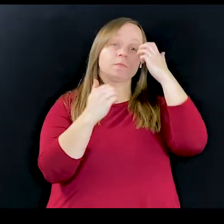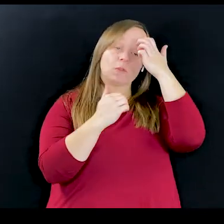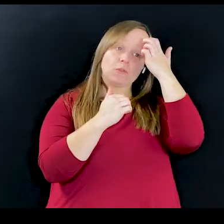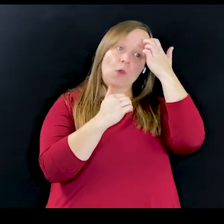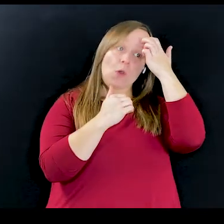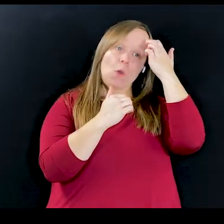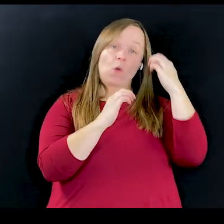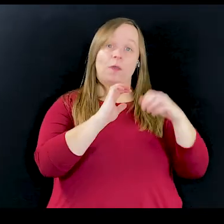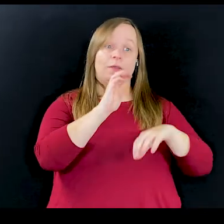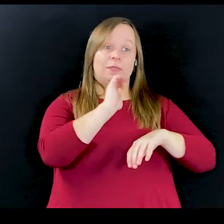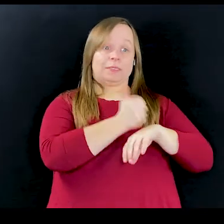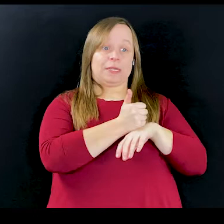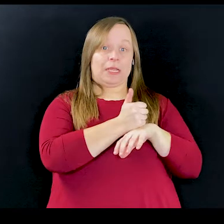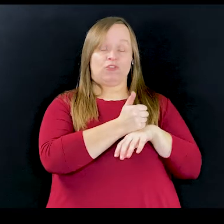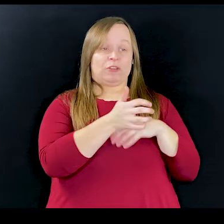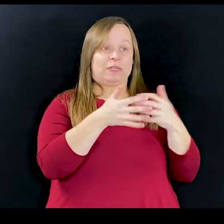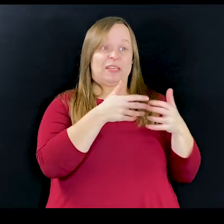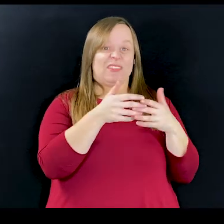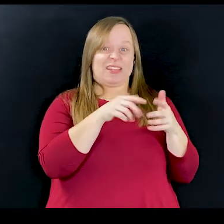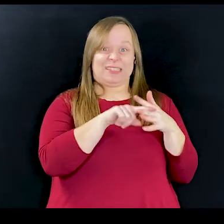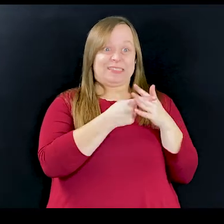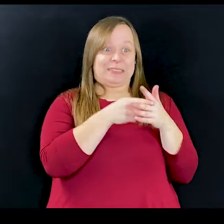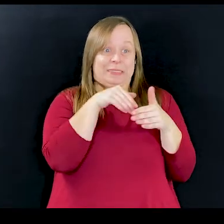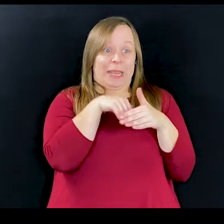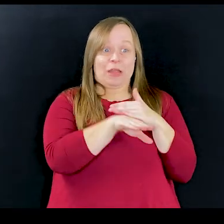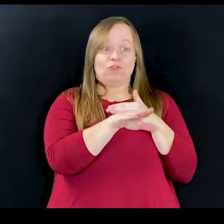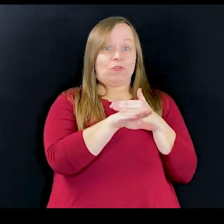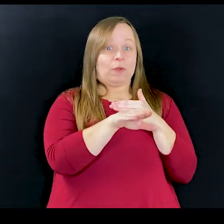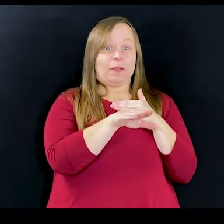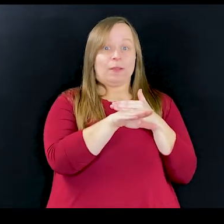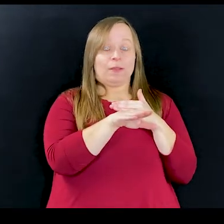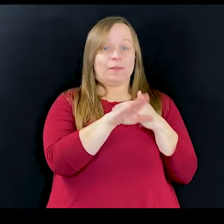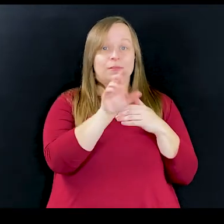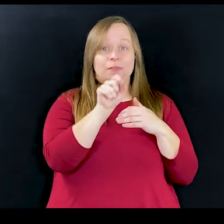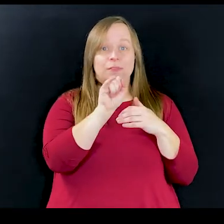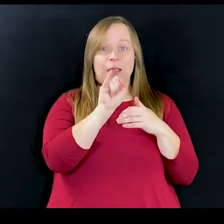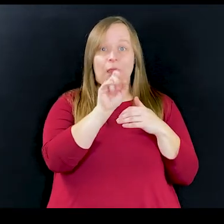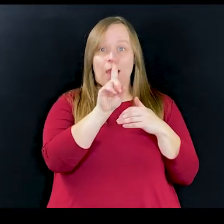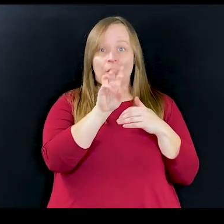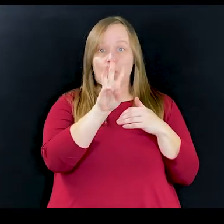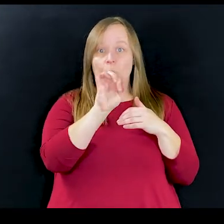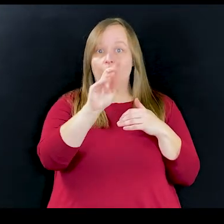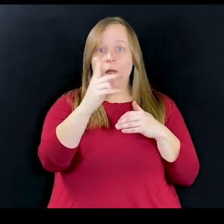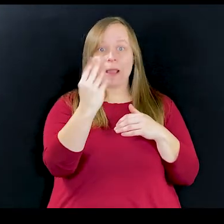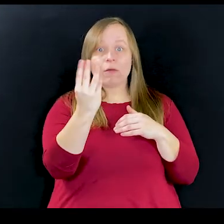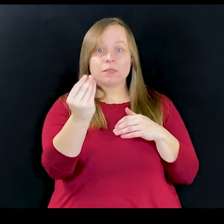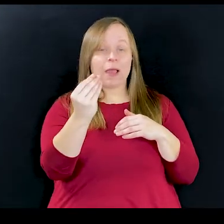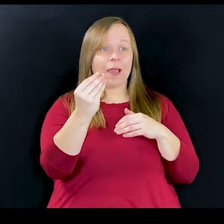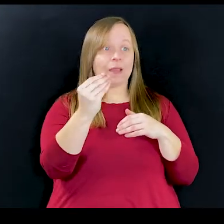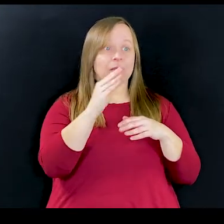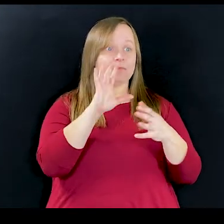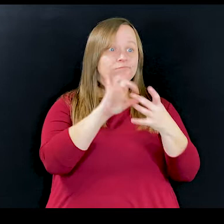So the station, even at the entry level, or the sidewalk outside of the station